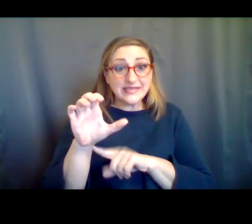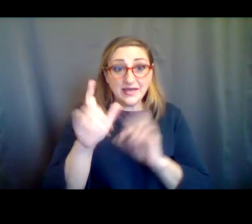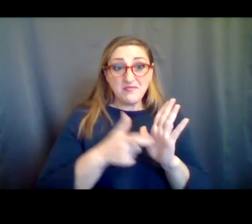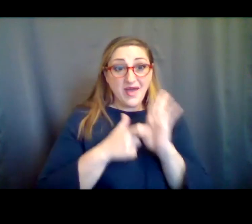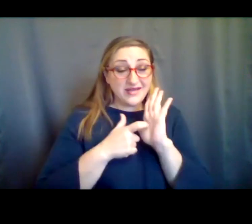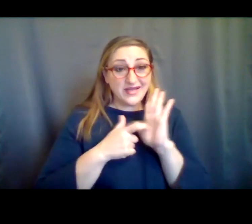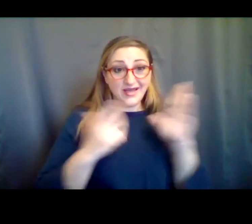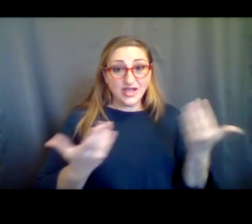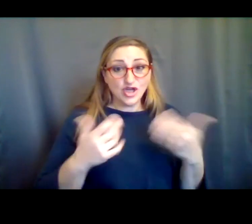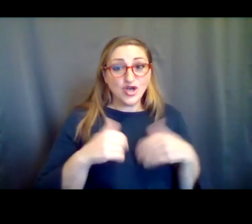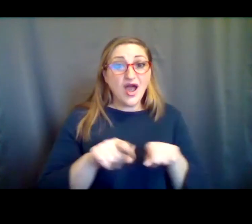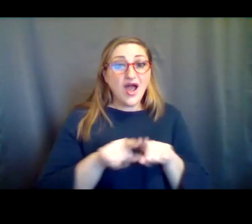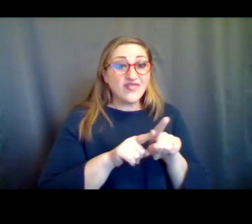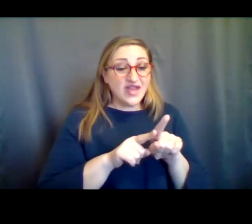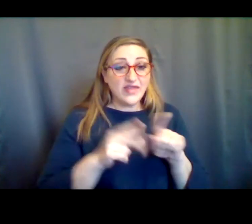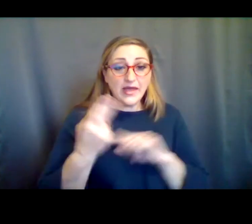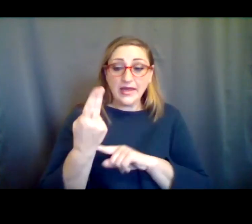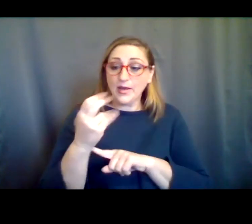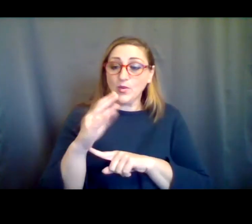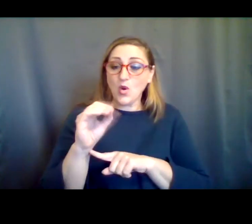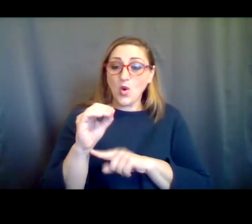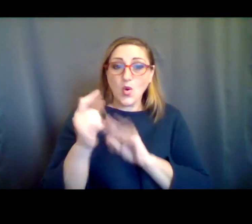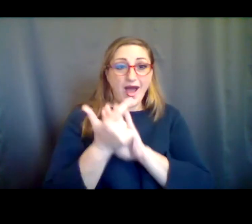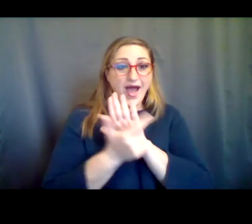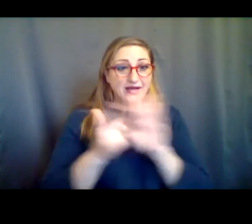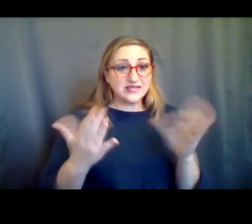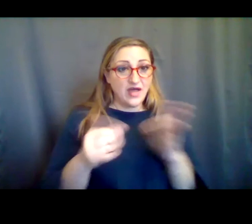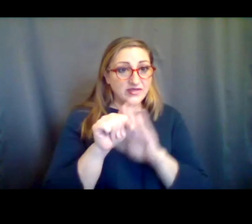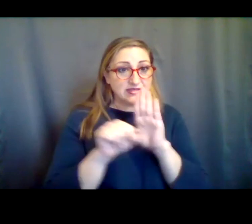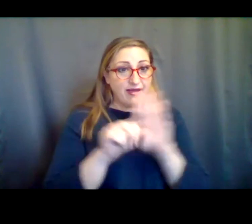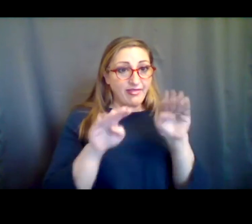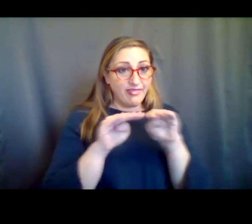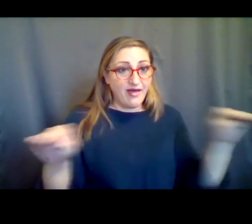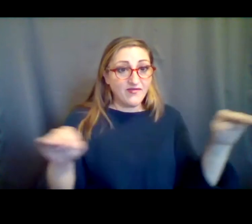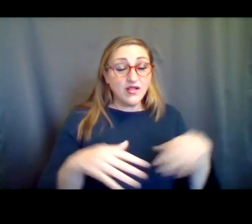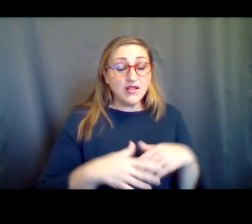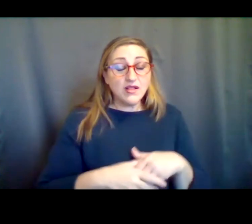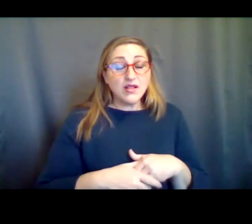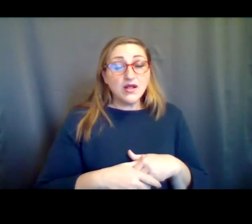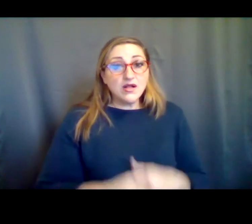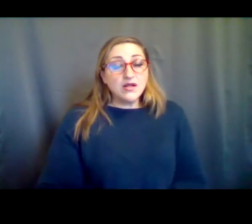Key to New York City mandate as you are and then the Hero Act on the state level. It's